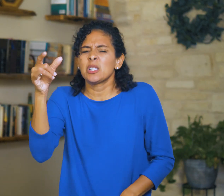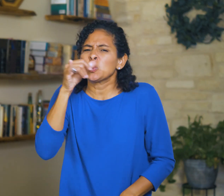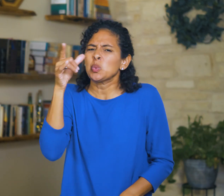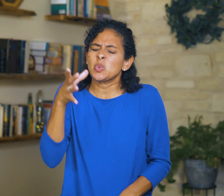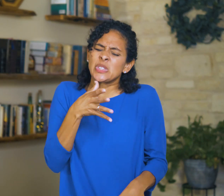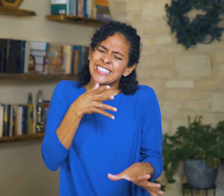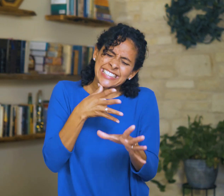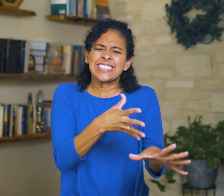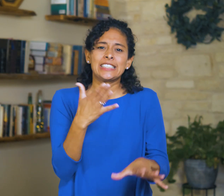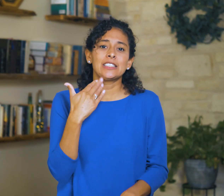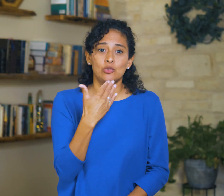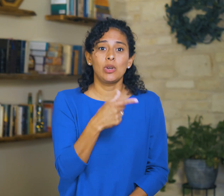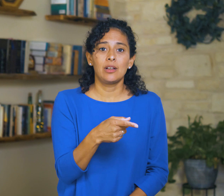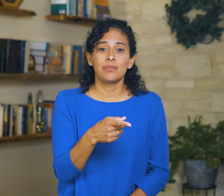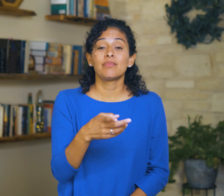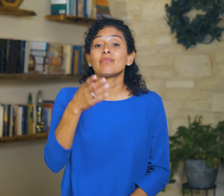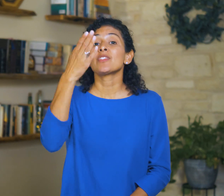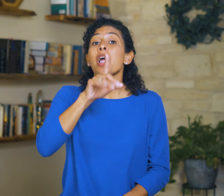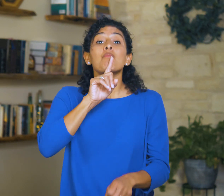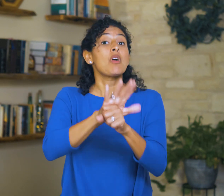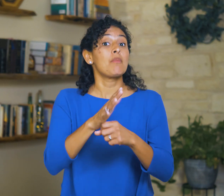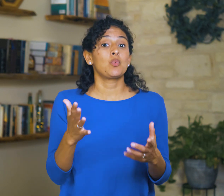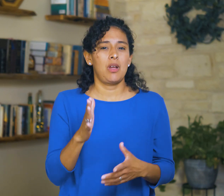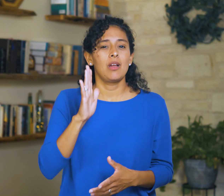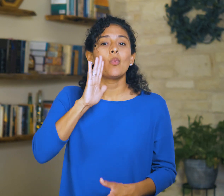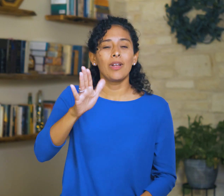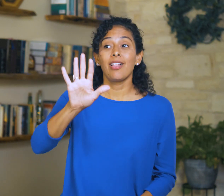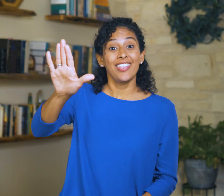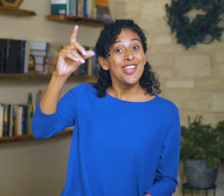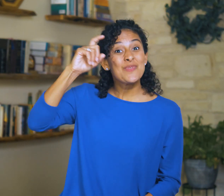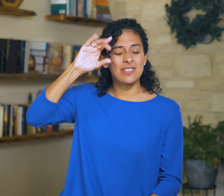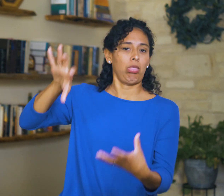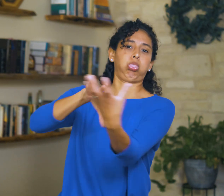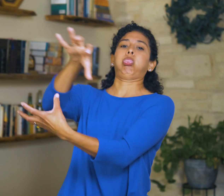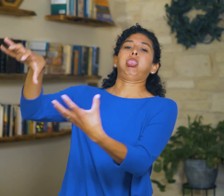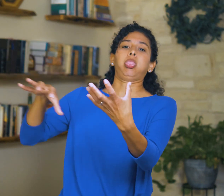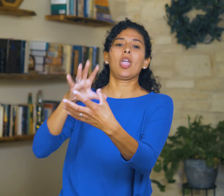and are prejudiced against Israel. God promises to confuse their wisdom,